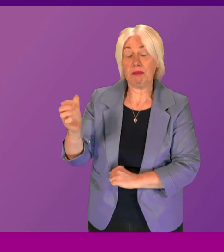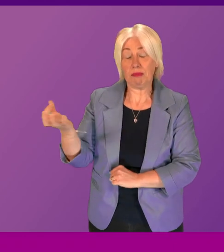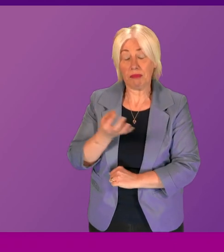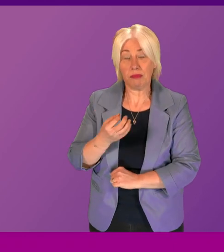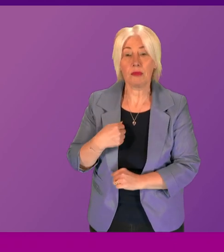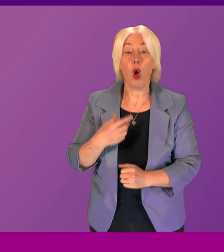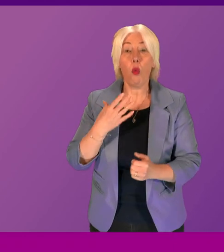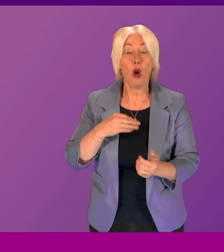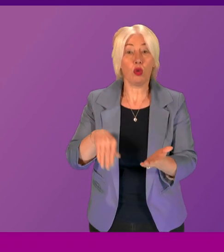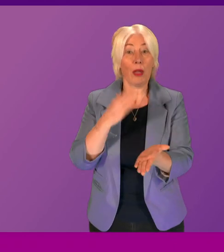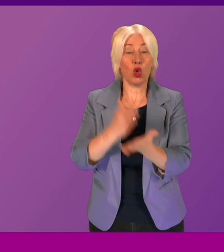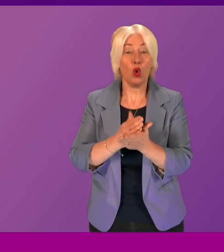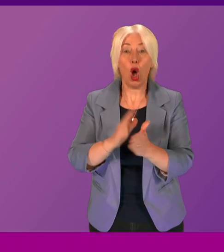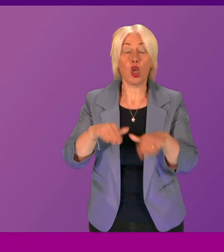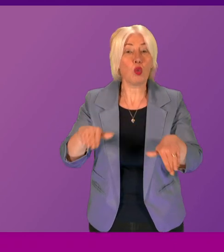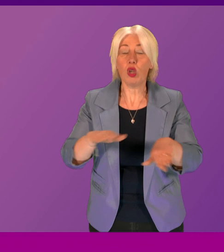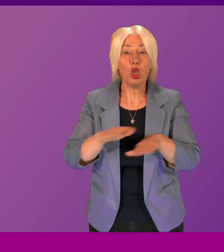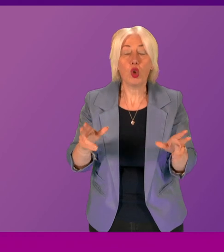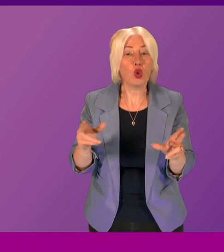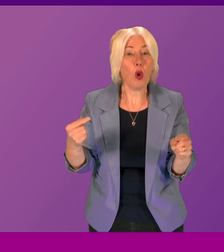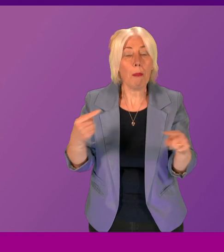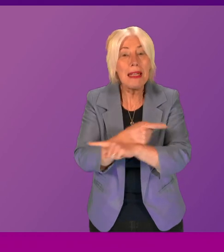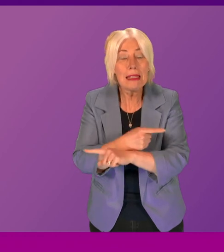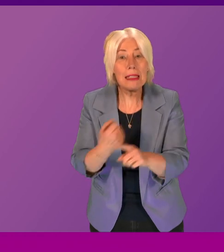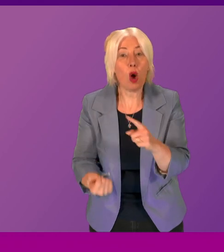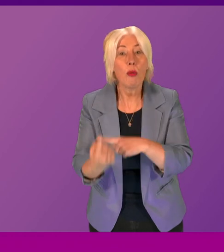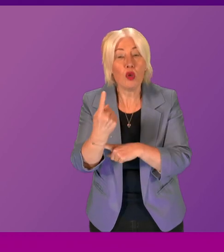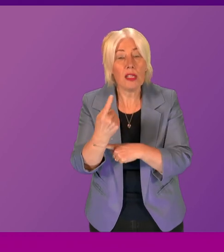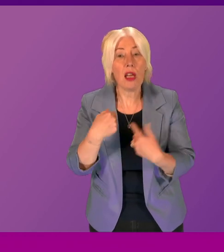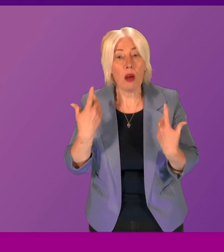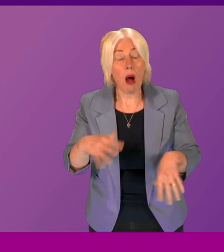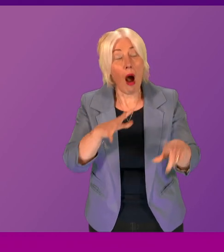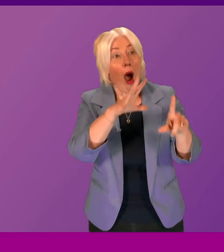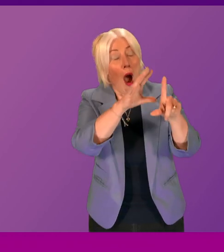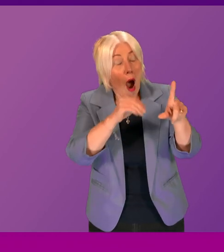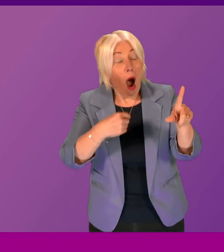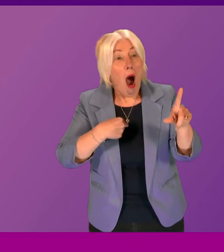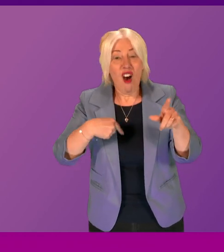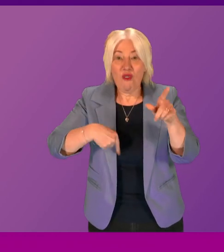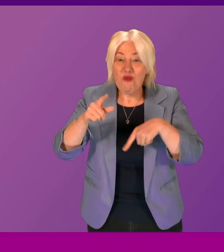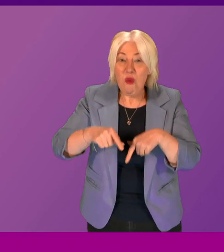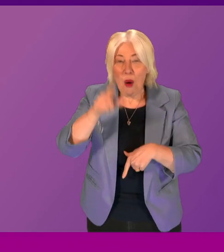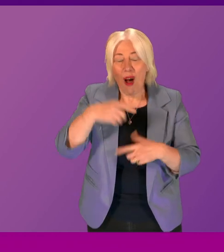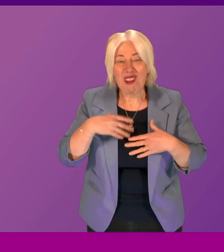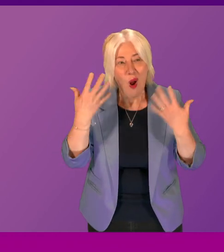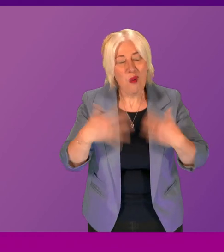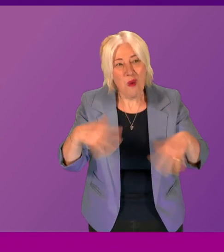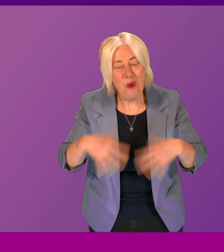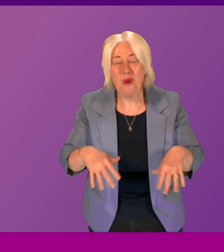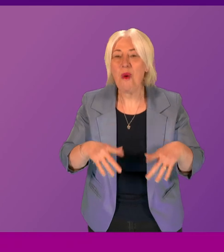We want to ensure that our children do not miss out on the opportunity of being inspired by seeing their footballing heroes play. It is not just children, though.